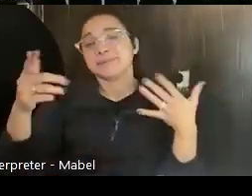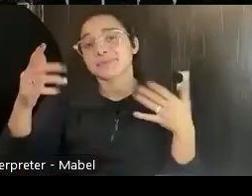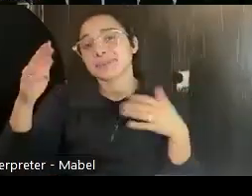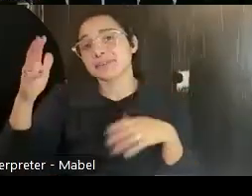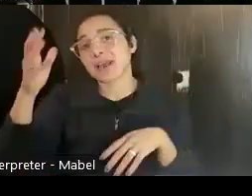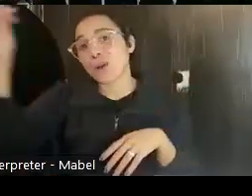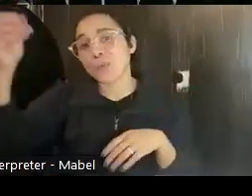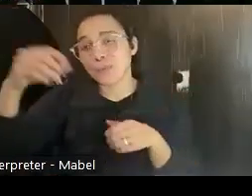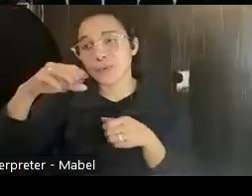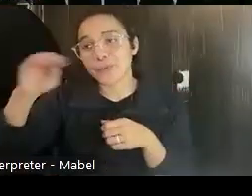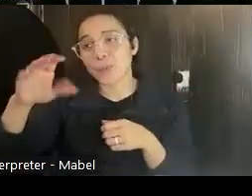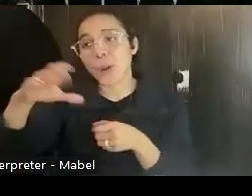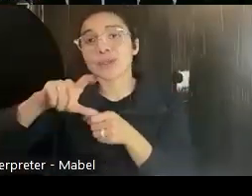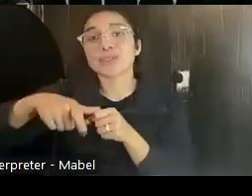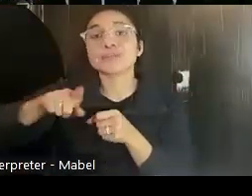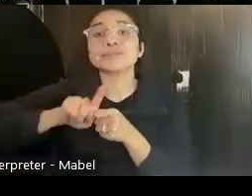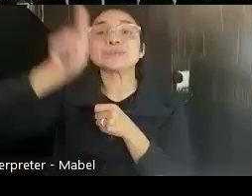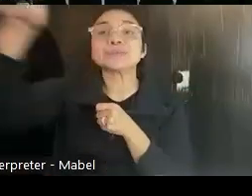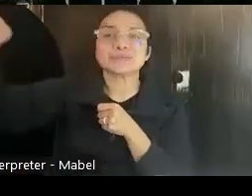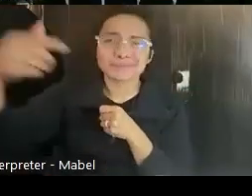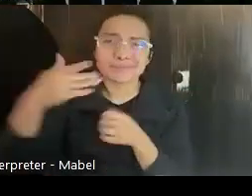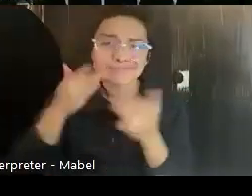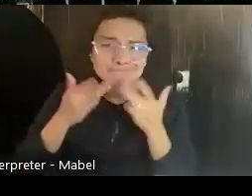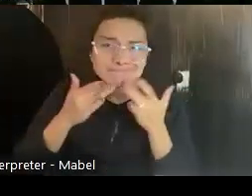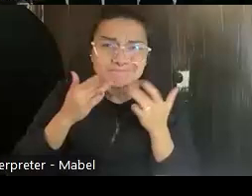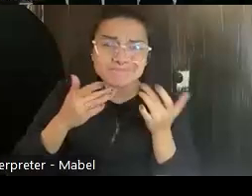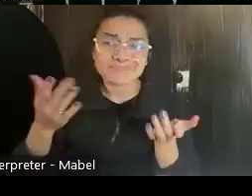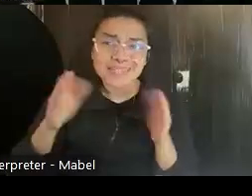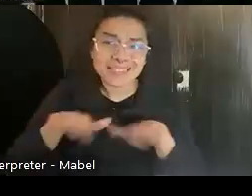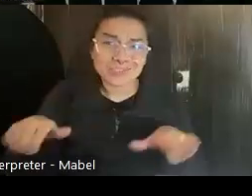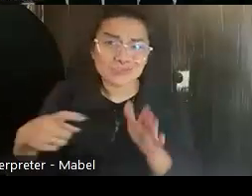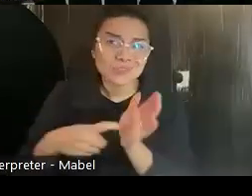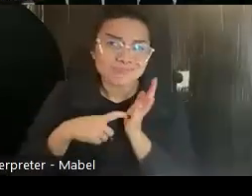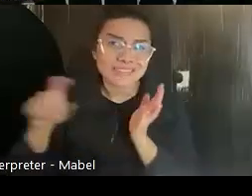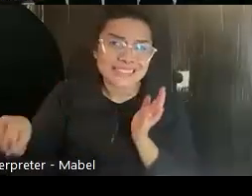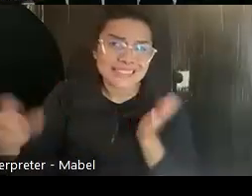last comment that I I want to bring in before we close uh it asks about project teach and